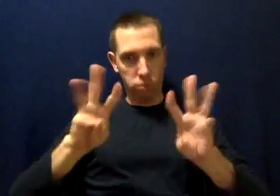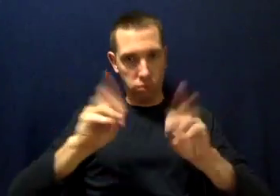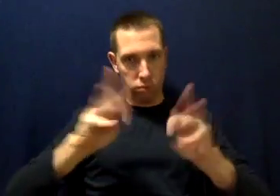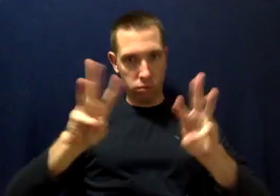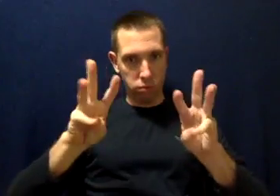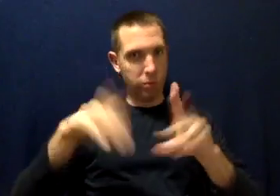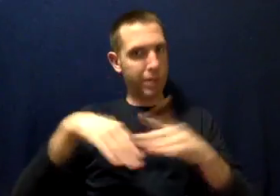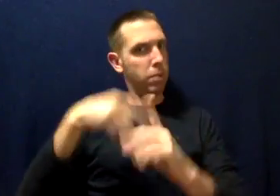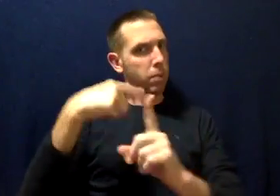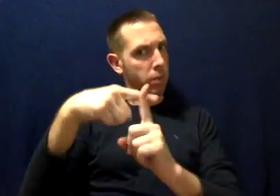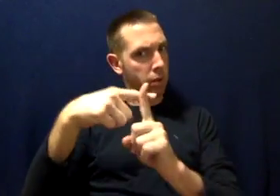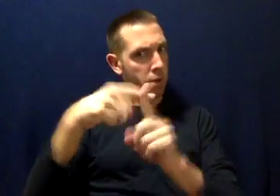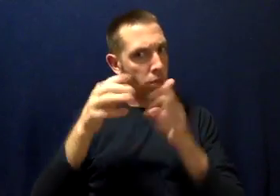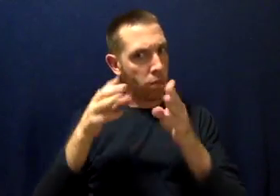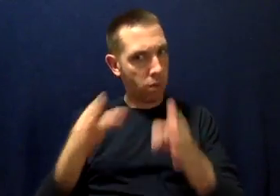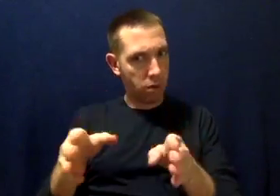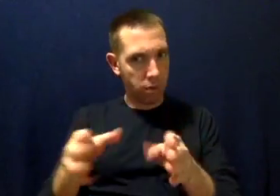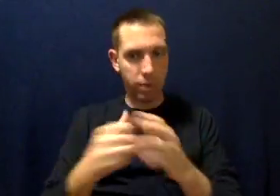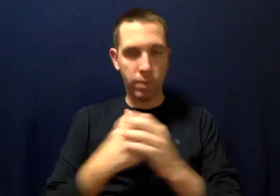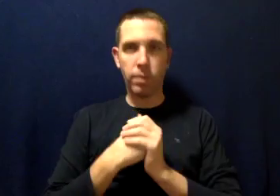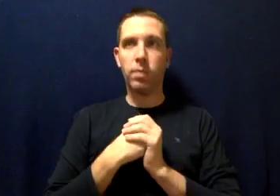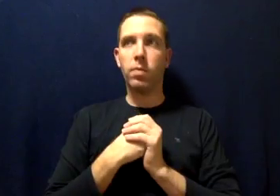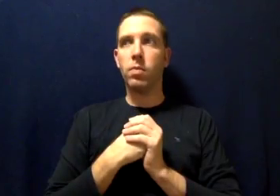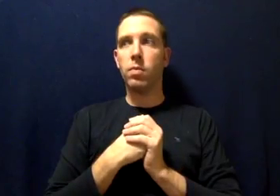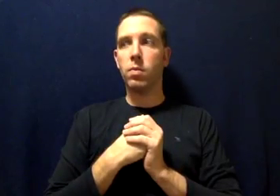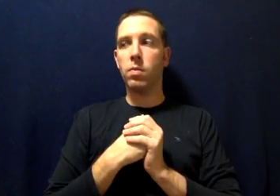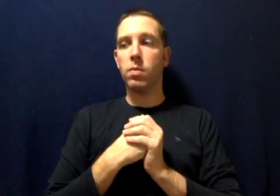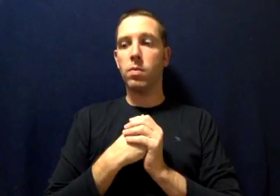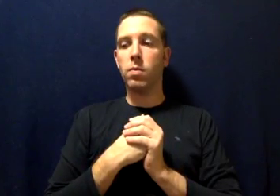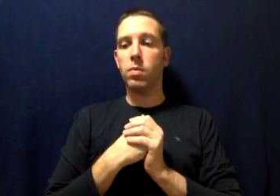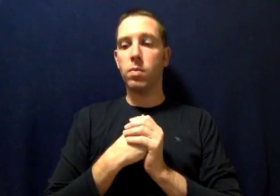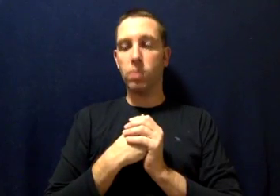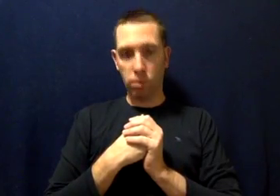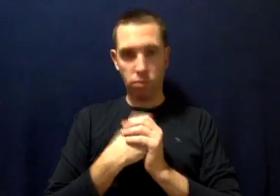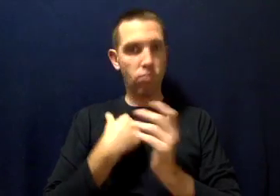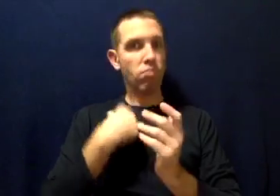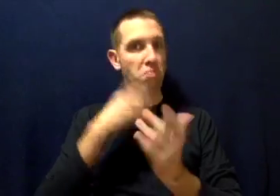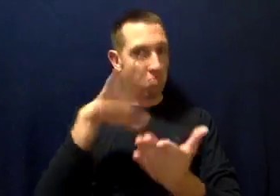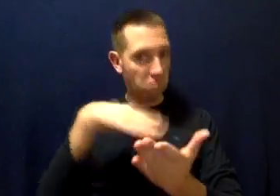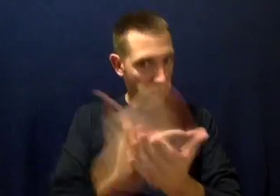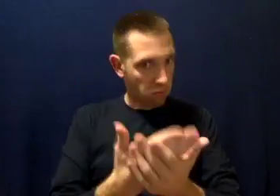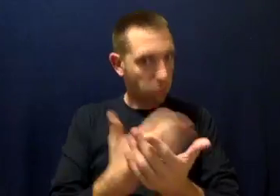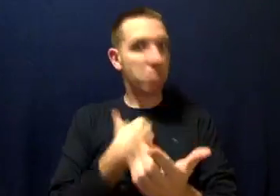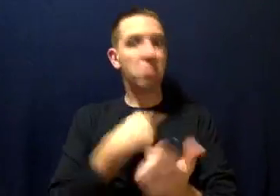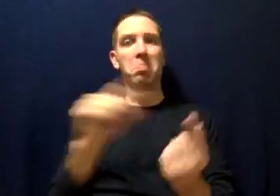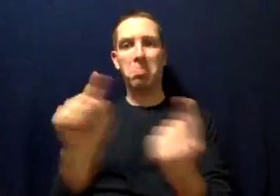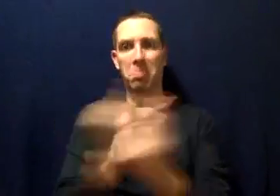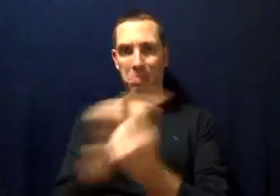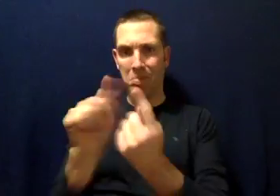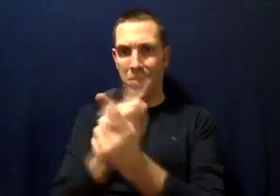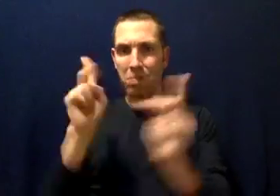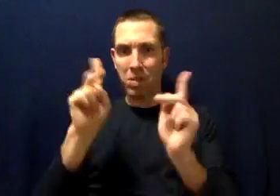Quite a positive impact. When I arrived at the conference,